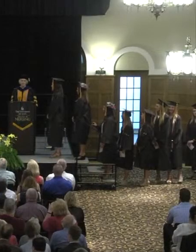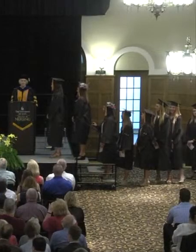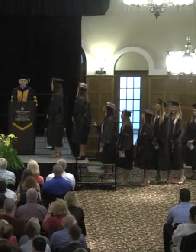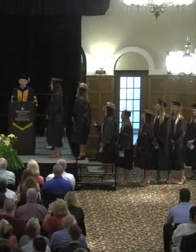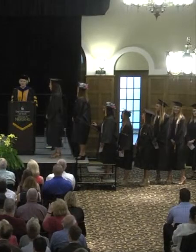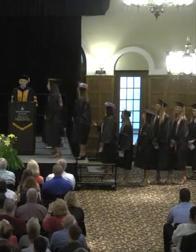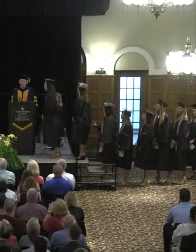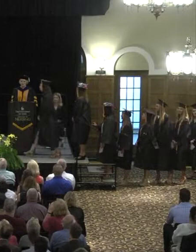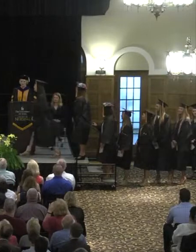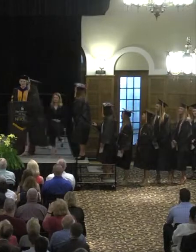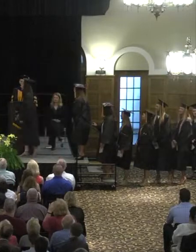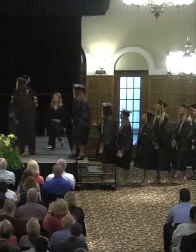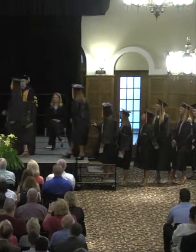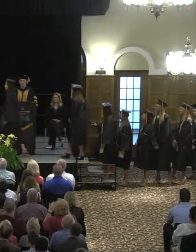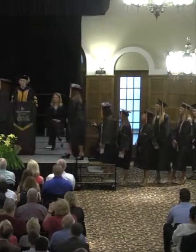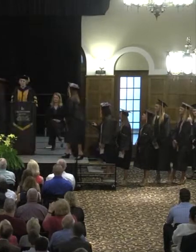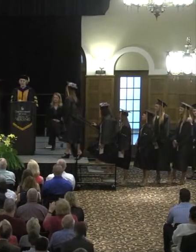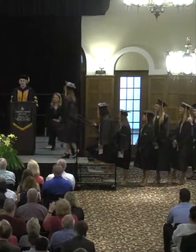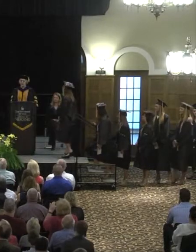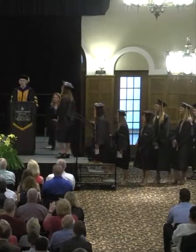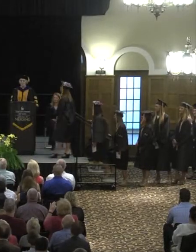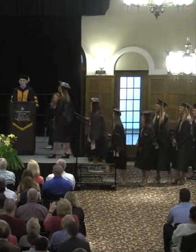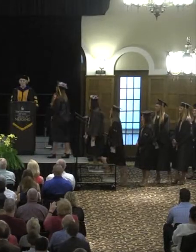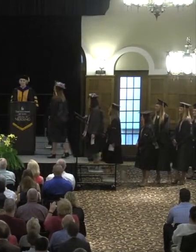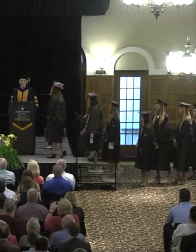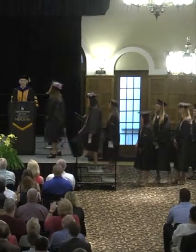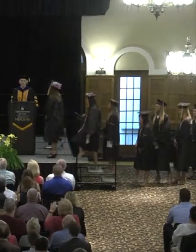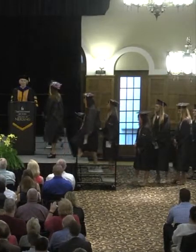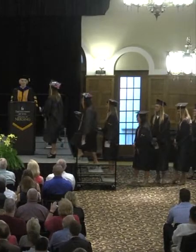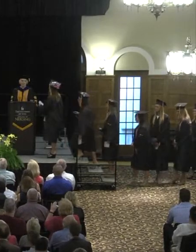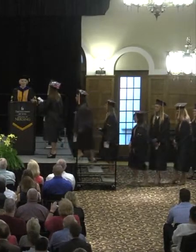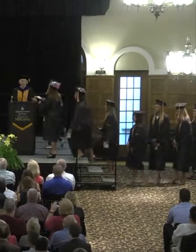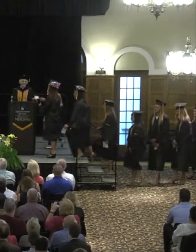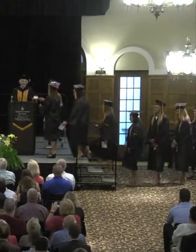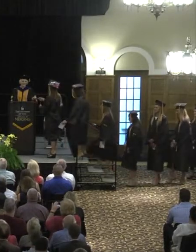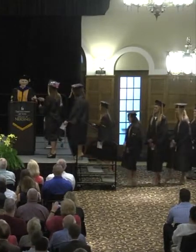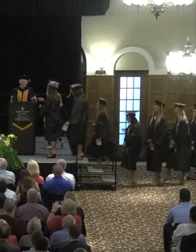Molly Strieker, BSN, Bachelor of Science in Nursing.